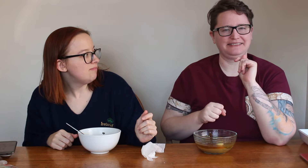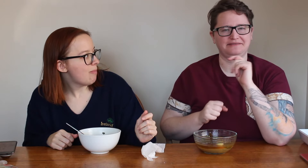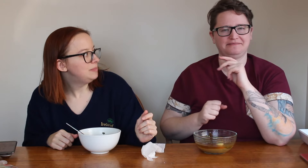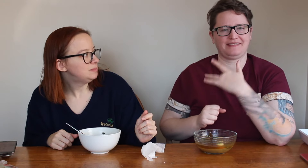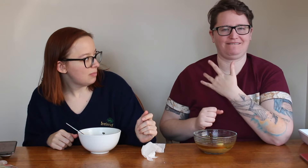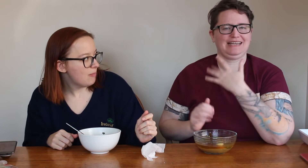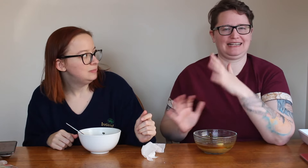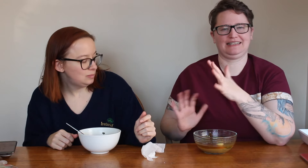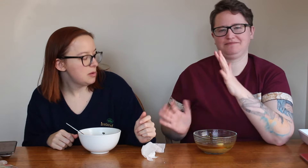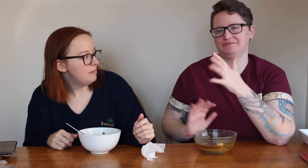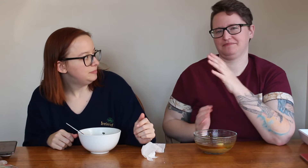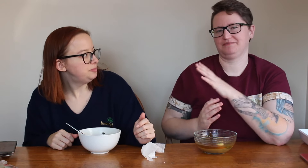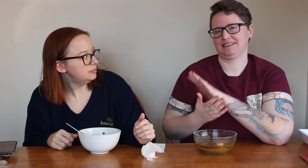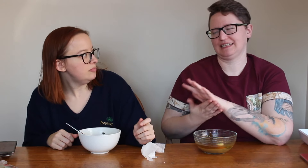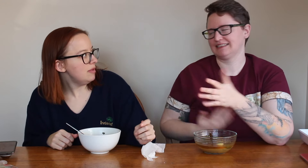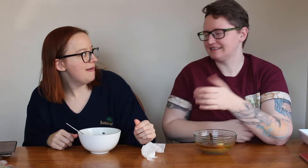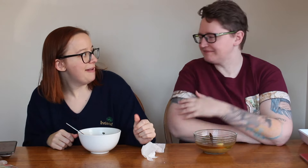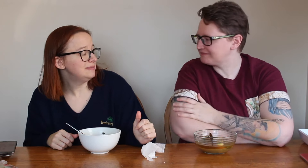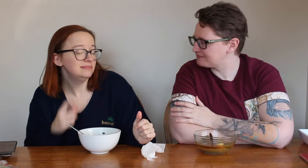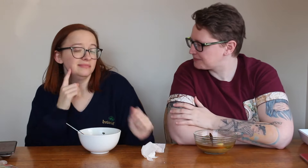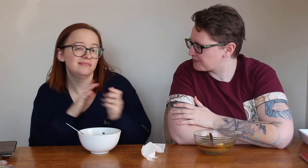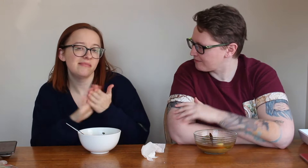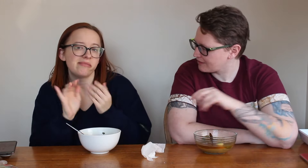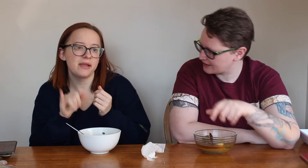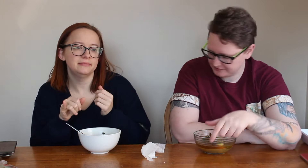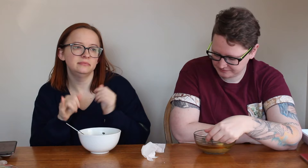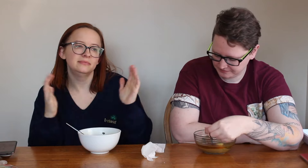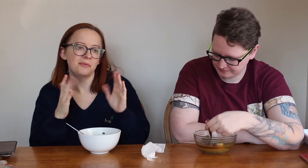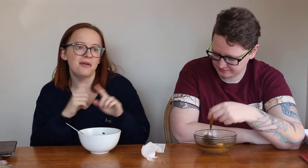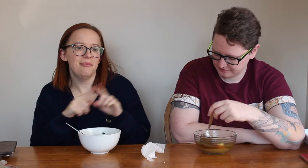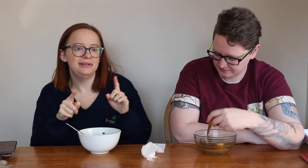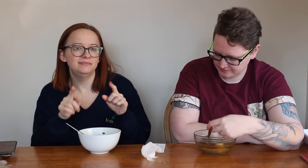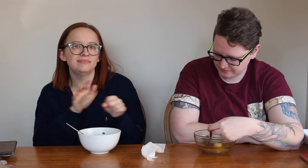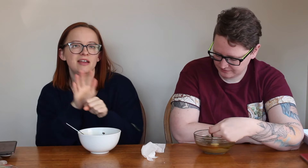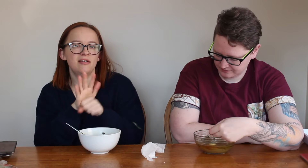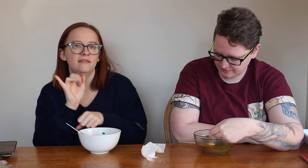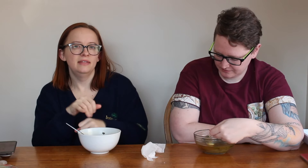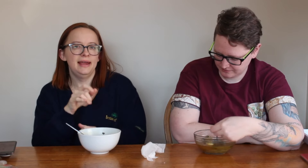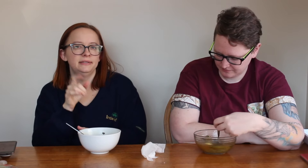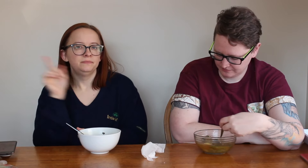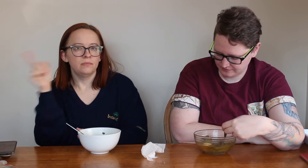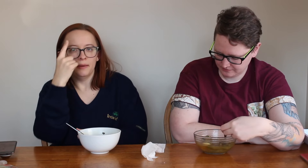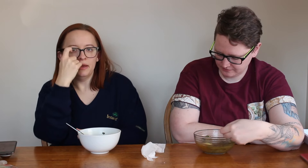Everybody, but it's small enough that you can actually make Relationships and we can support each other and get to know each other. And so I think that that's